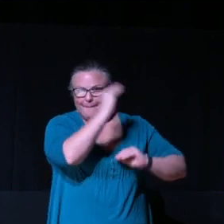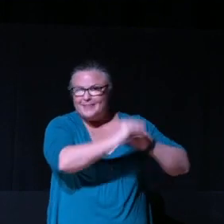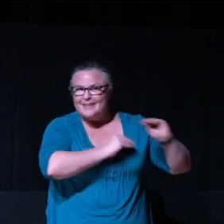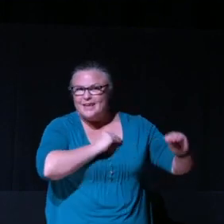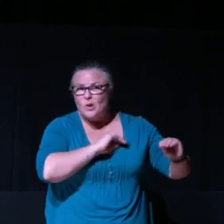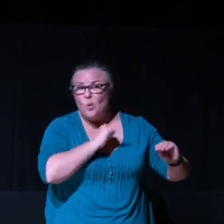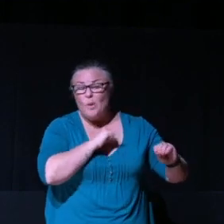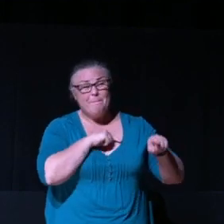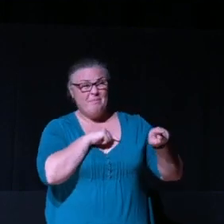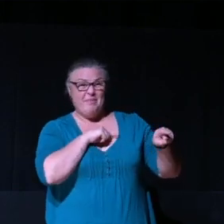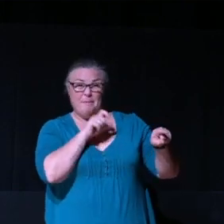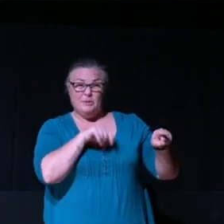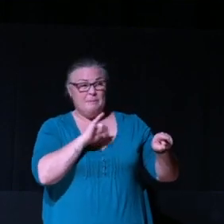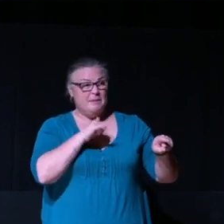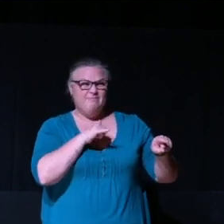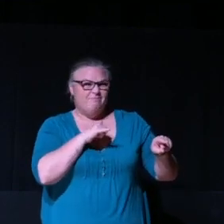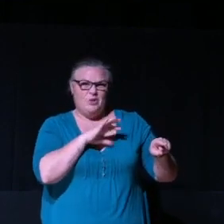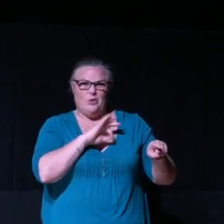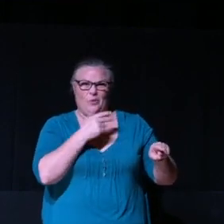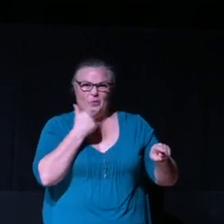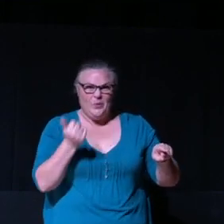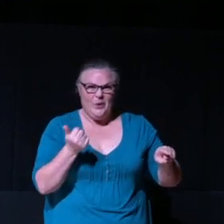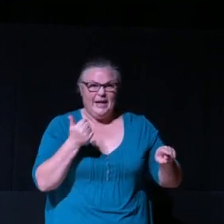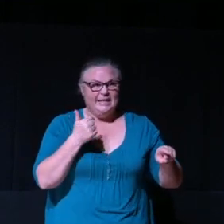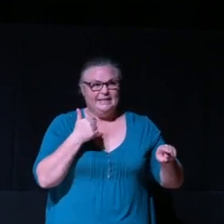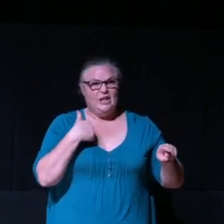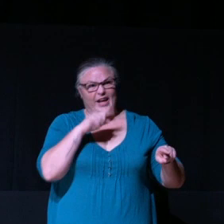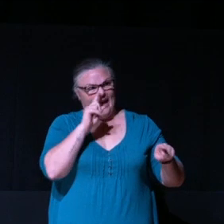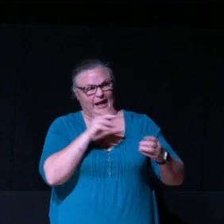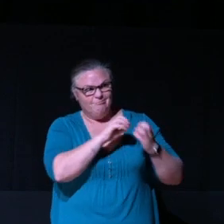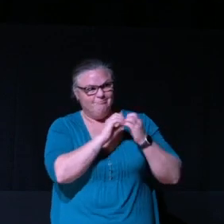just unreasonable and therefore I'm going to continue on on my path and I think there can